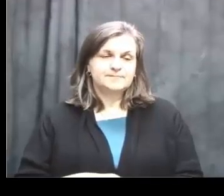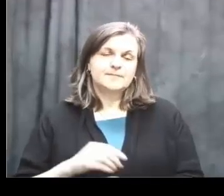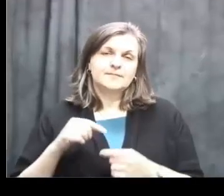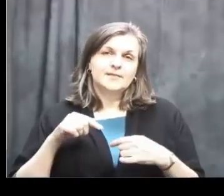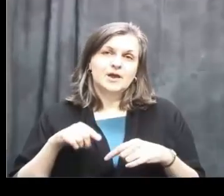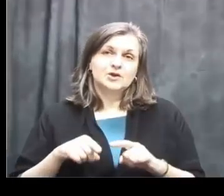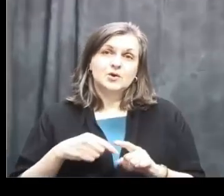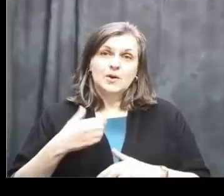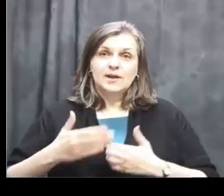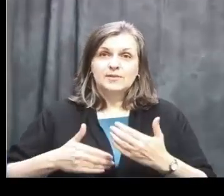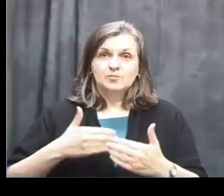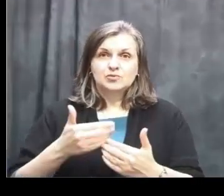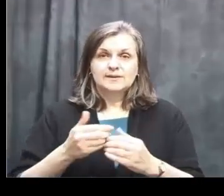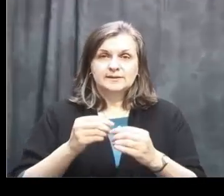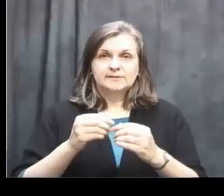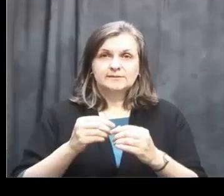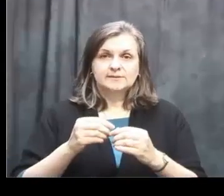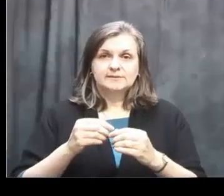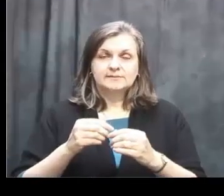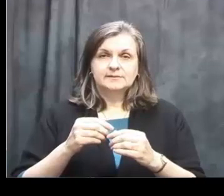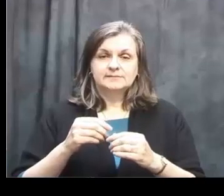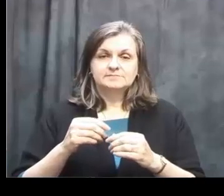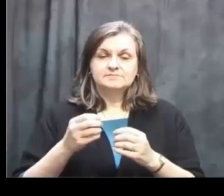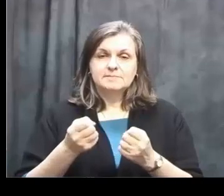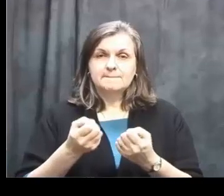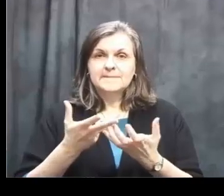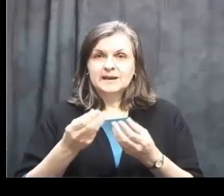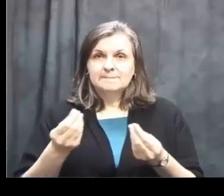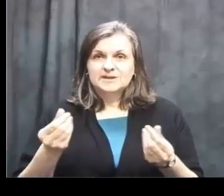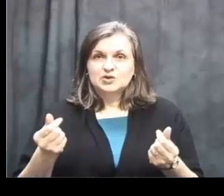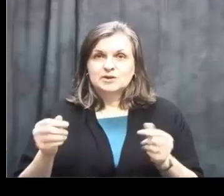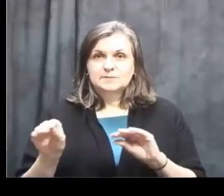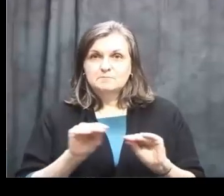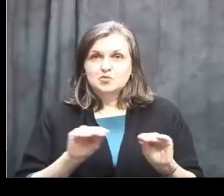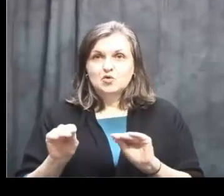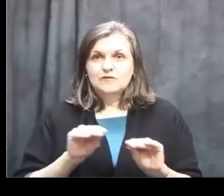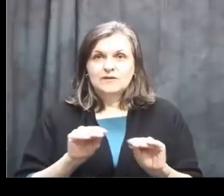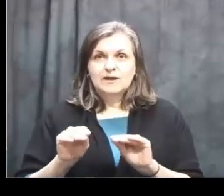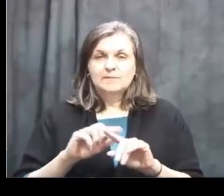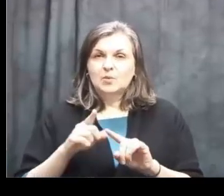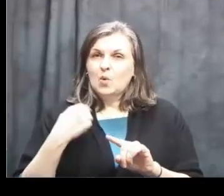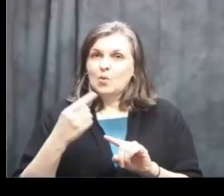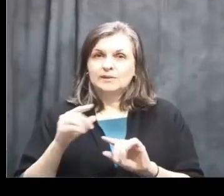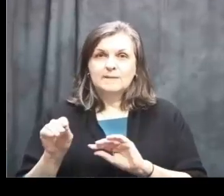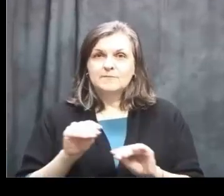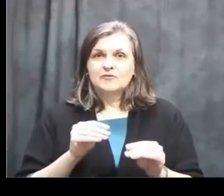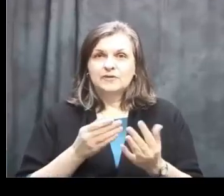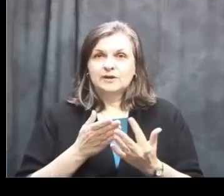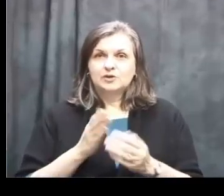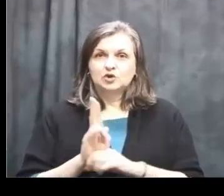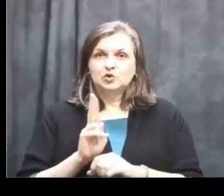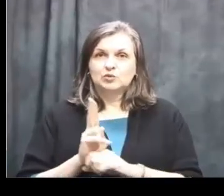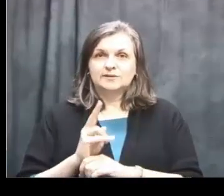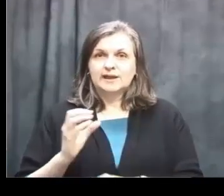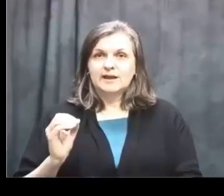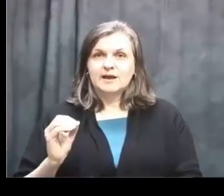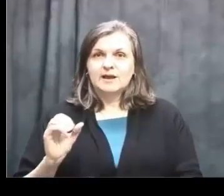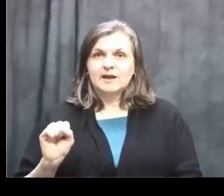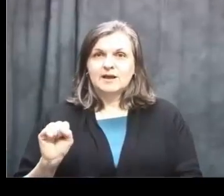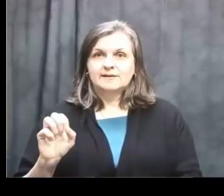so in this process we've moved a lot of things but we are really only moving things by osmosis